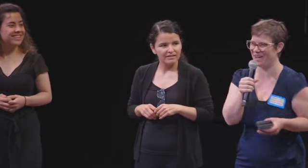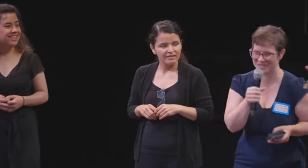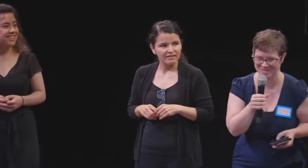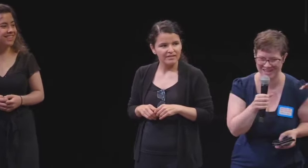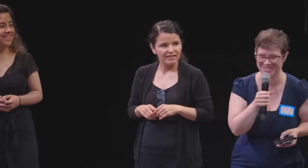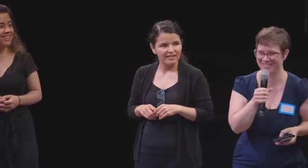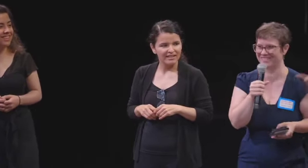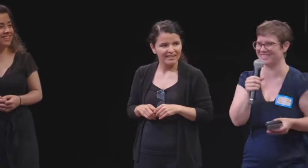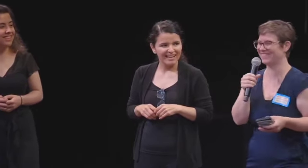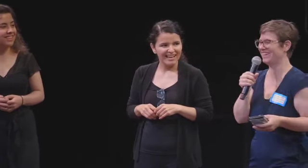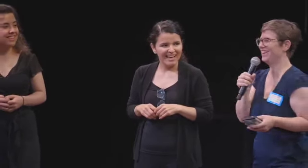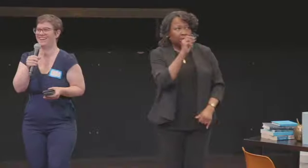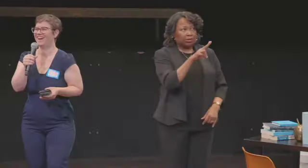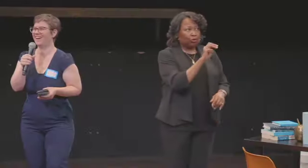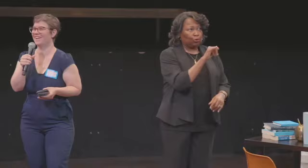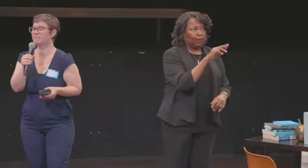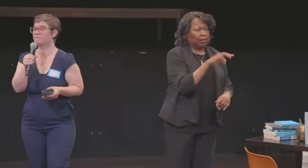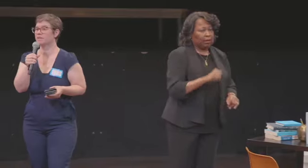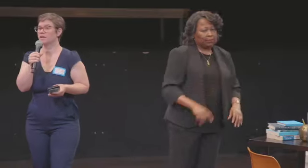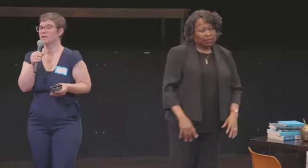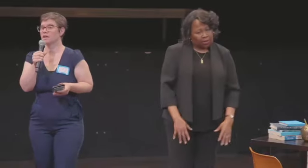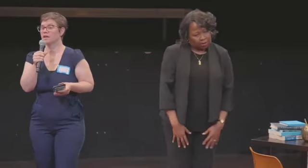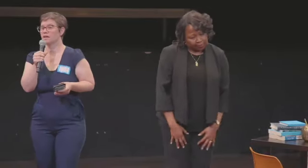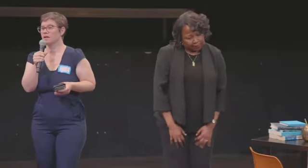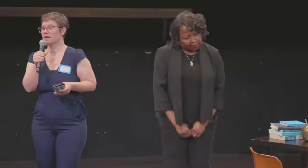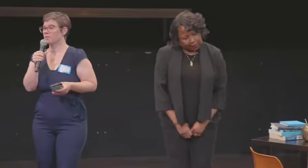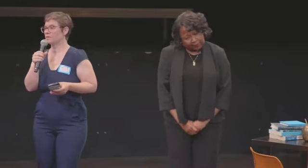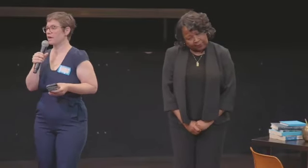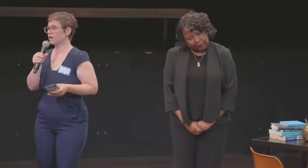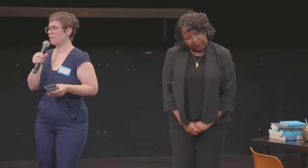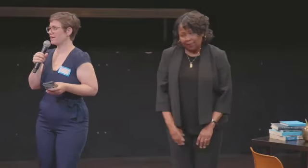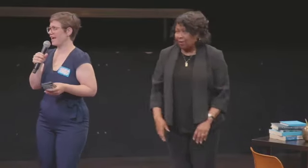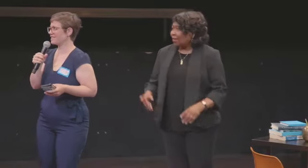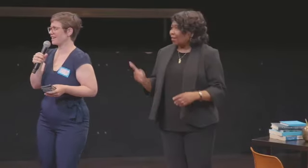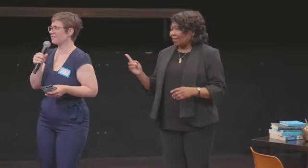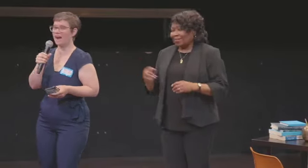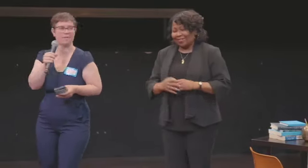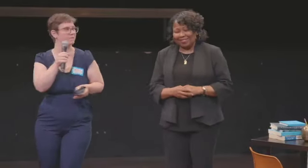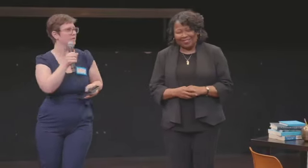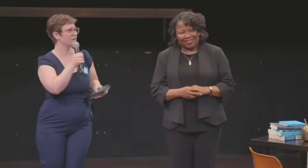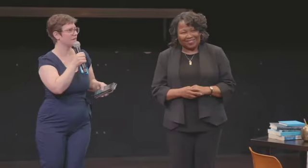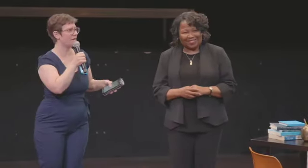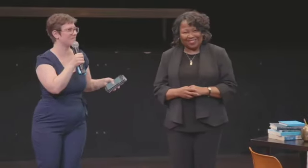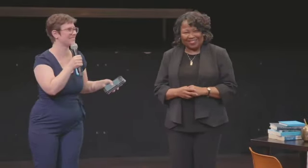will always be Dr. Williams to me. [AD] Dr. WIlliams finishes signing with a demure head tilt down. We were talking about casting. Right. Yeah.